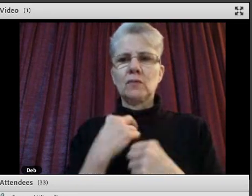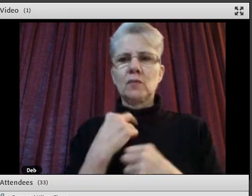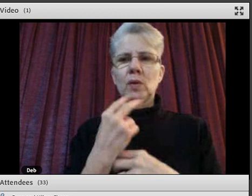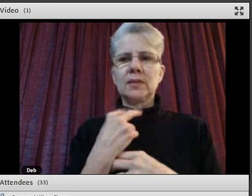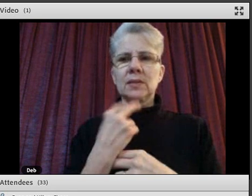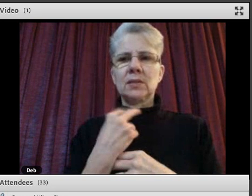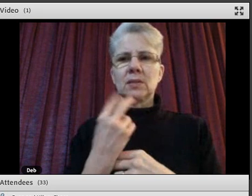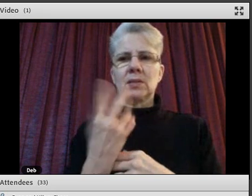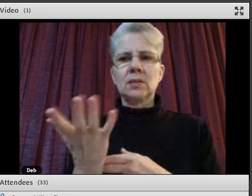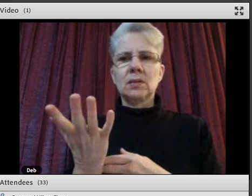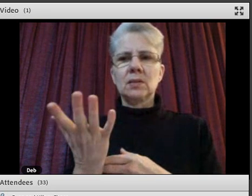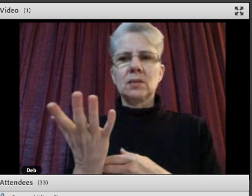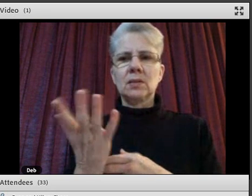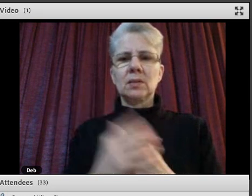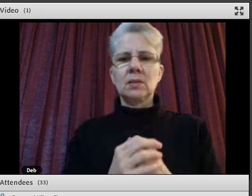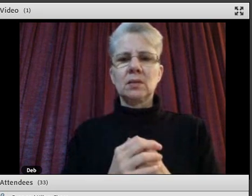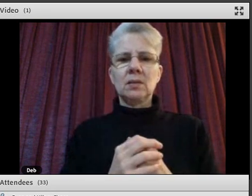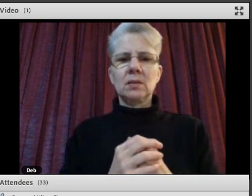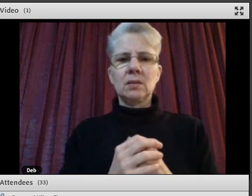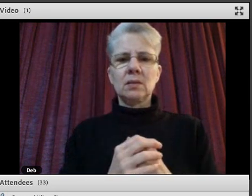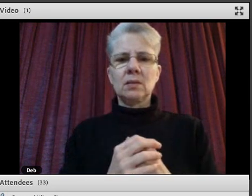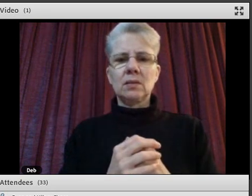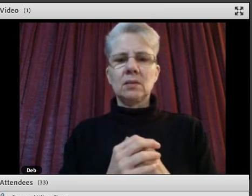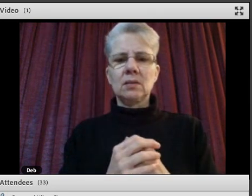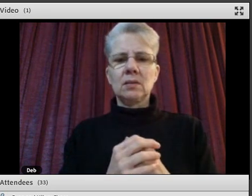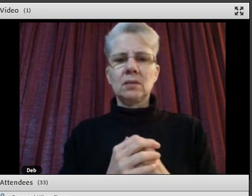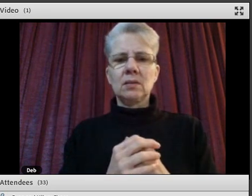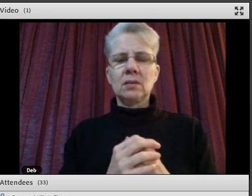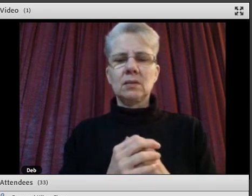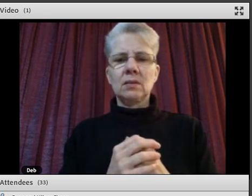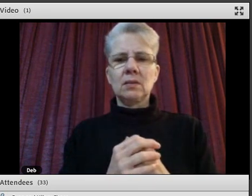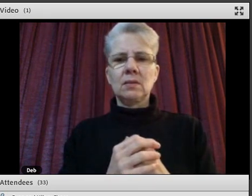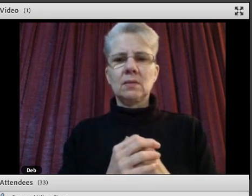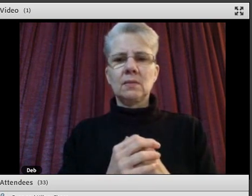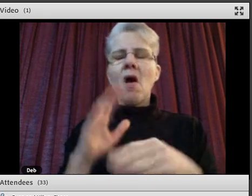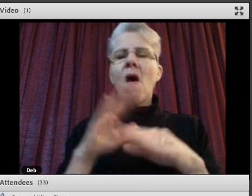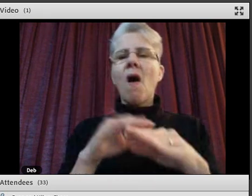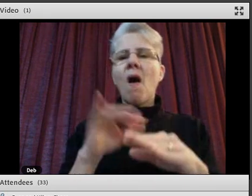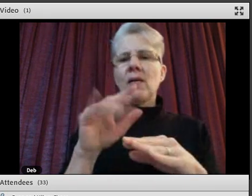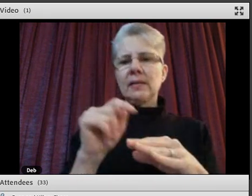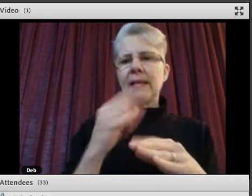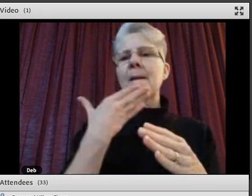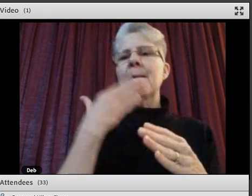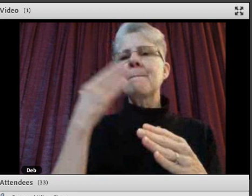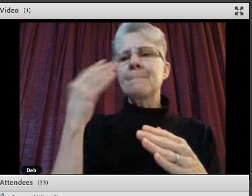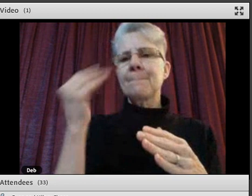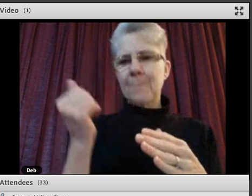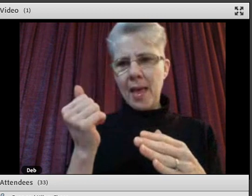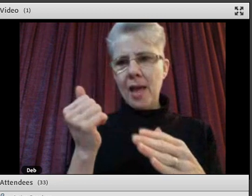So things like preparing for the task at hand, following directions --